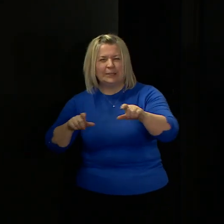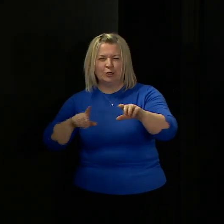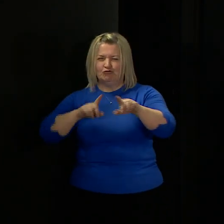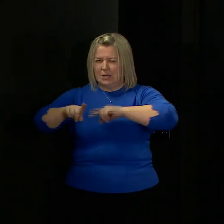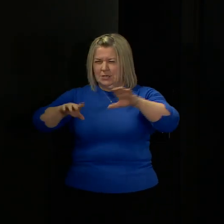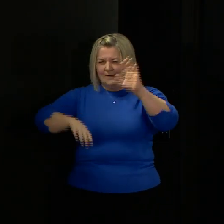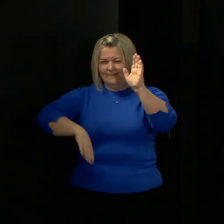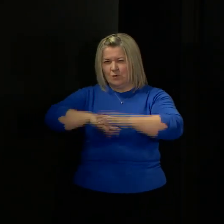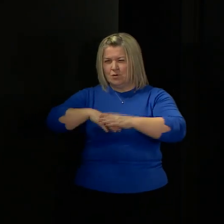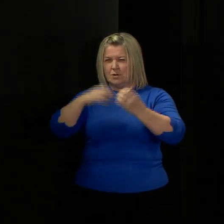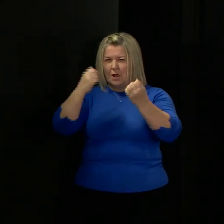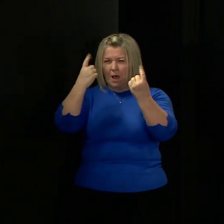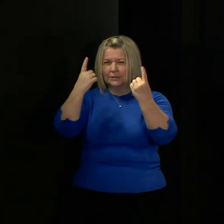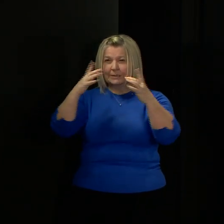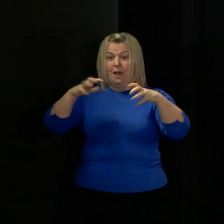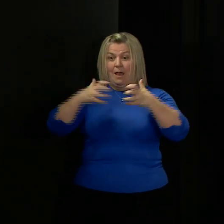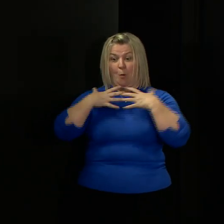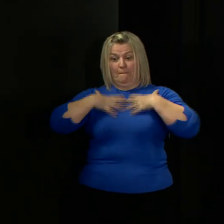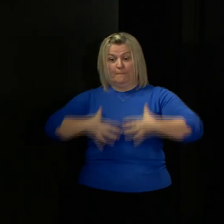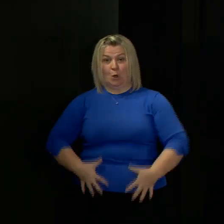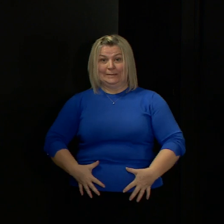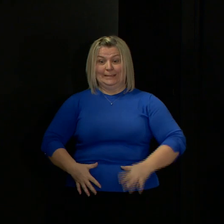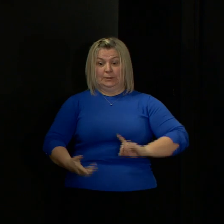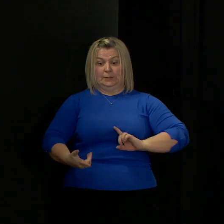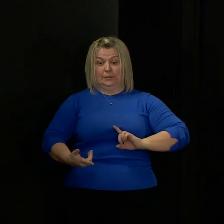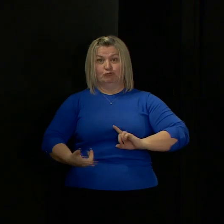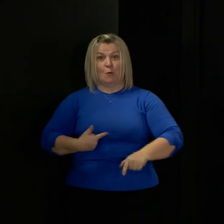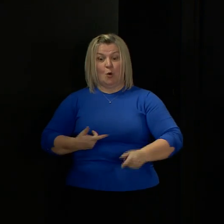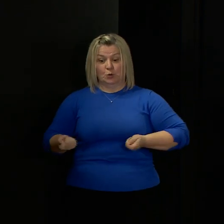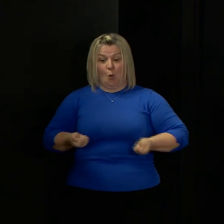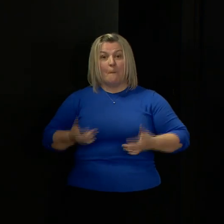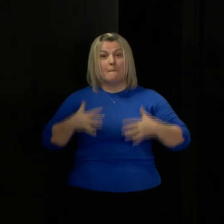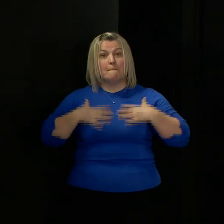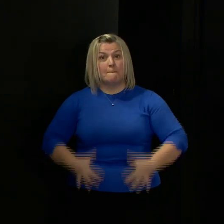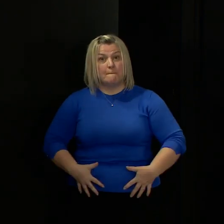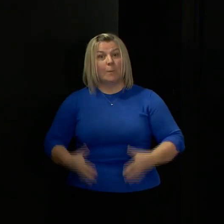body's antibody responses to this virus and as we've said all along this is a